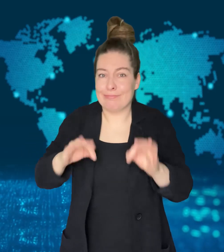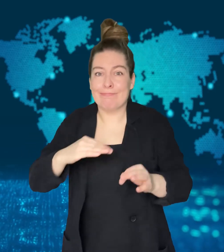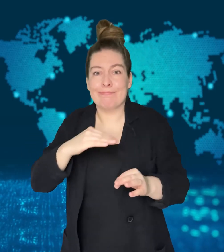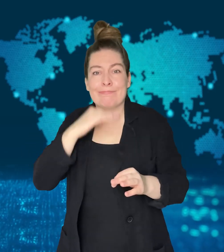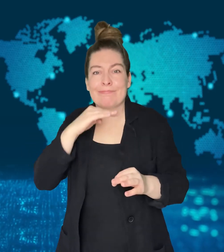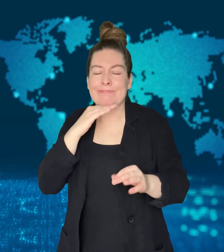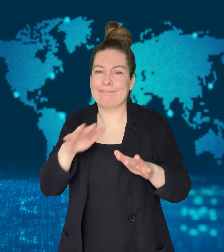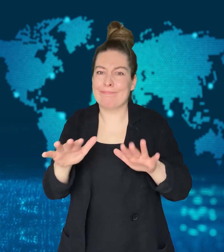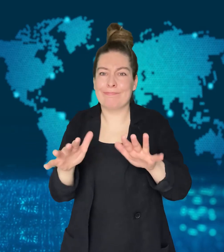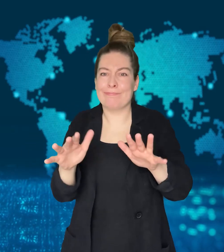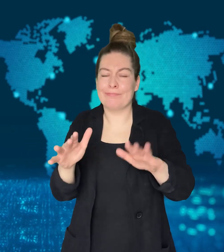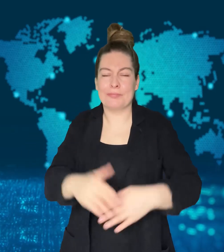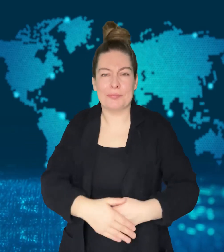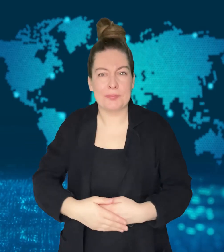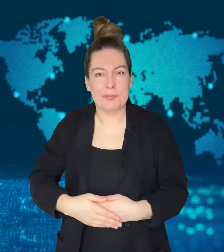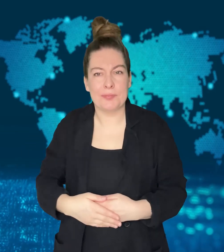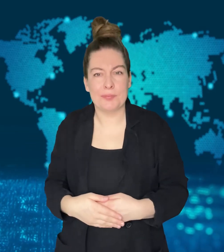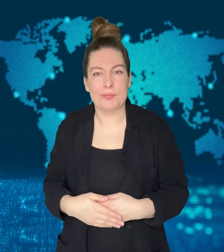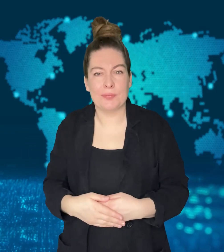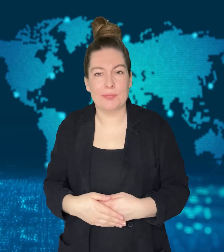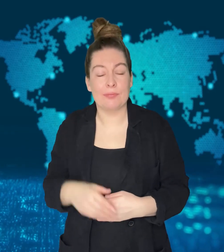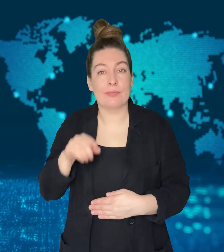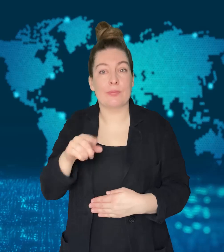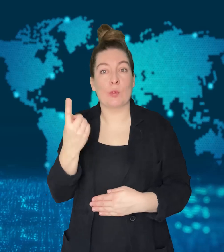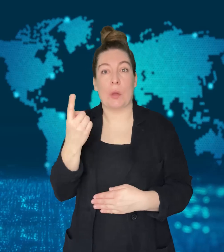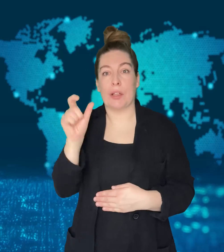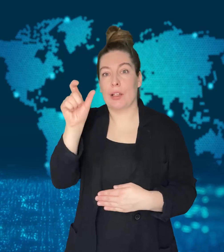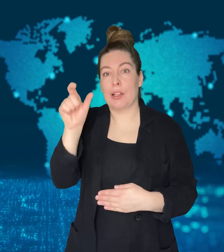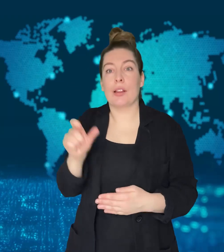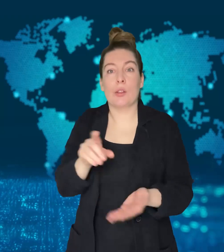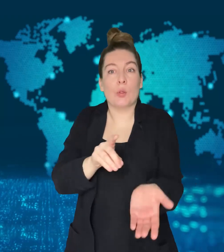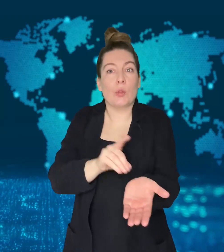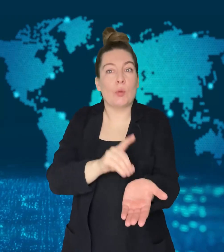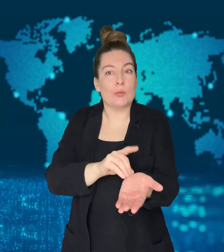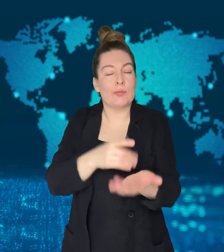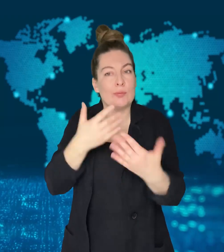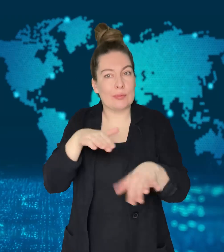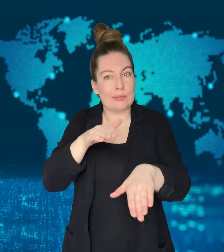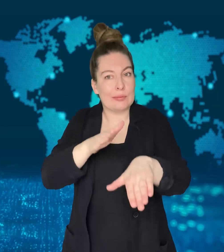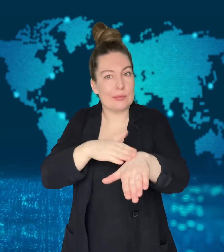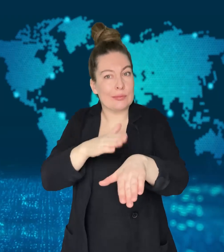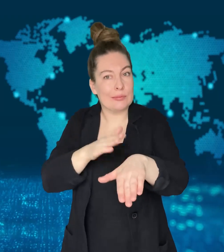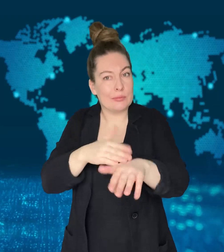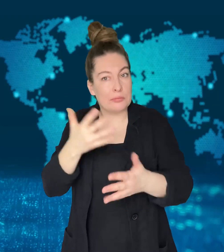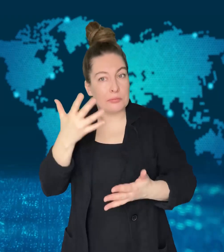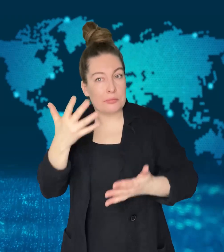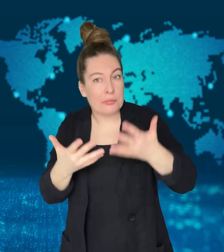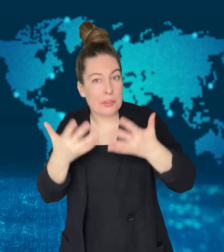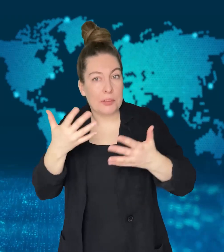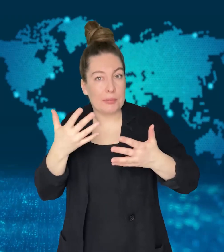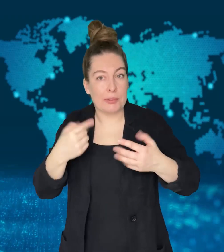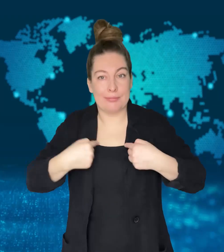has low blood counts, and has mild renal kidney insufficiency. One doctor warned that if the lung infection were to